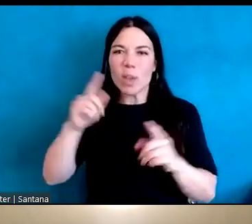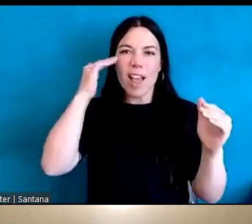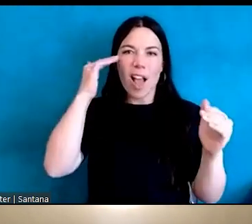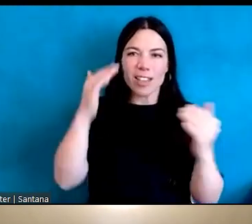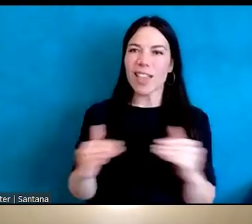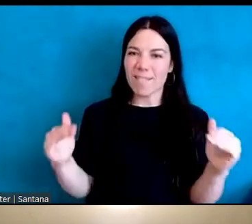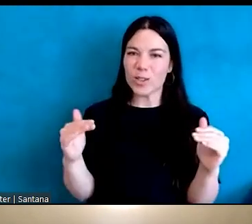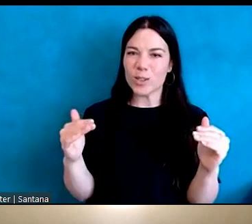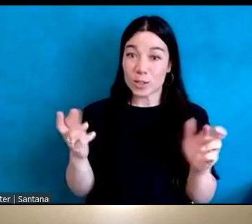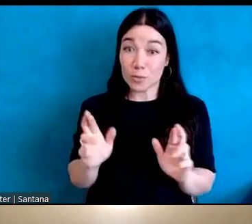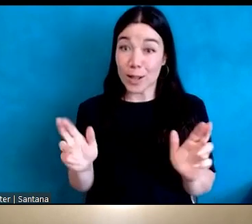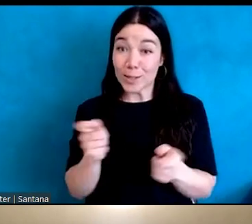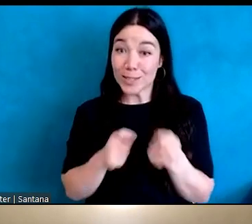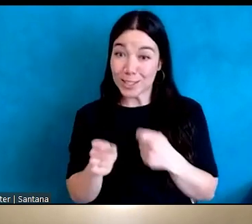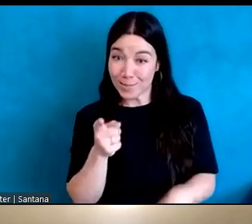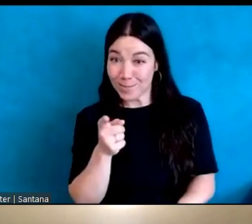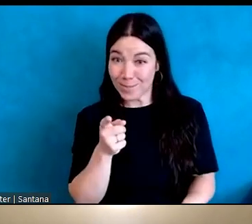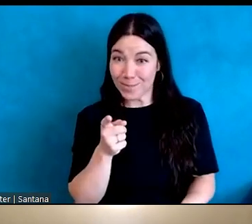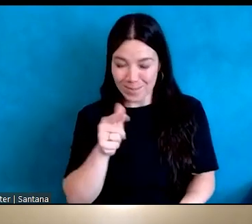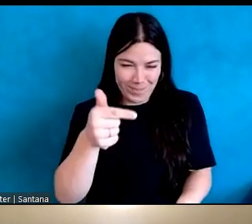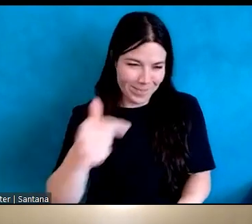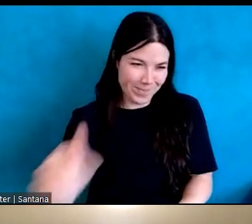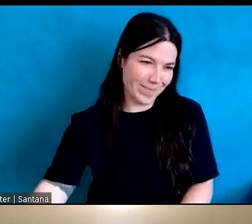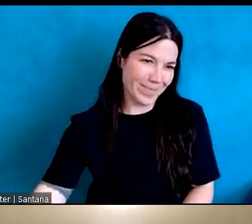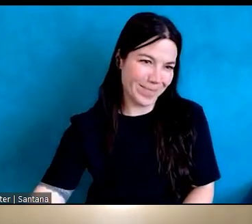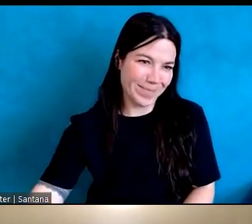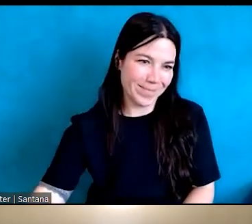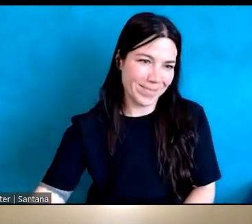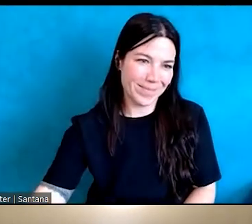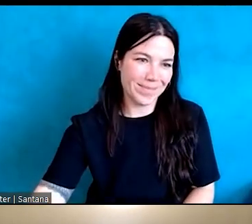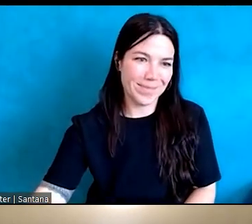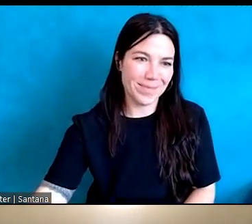So the point here is that developmental trajectories are best revealed by controlling for knowledge level.